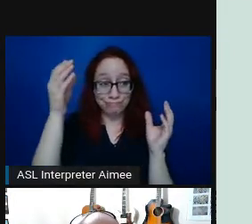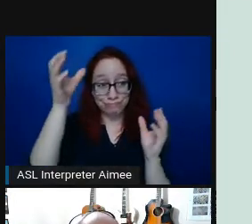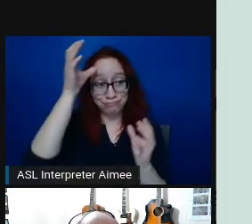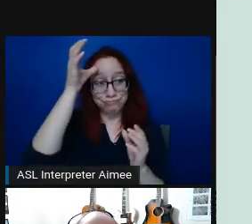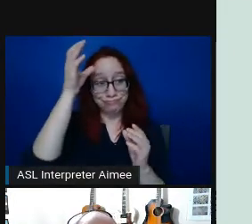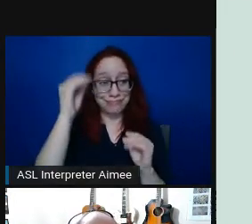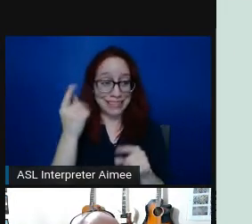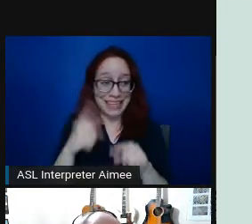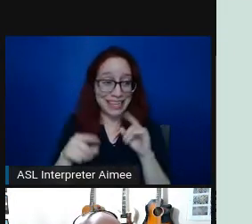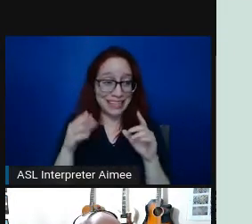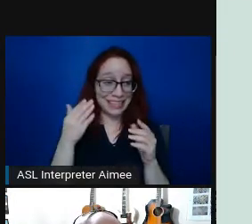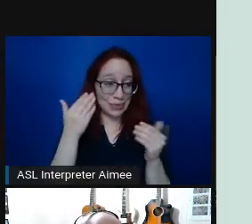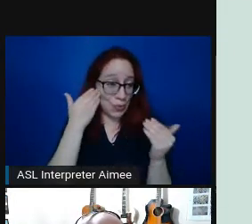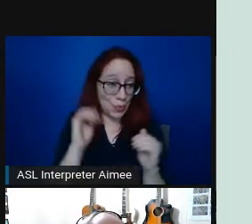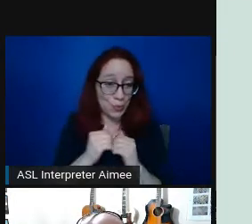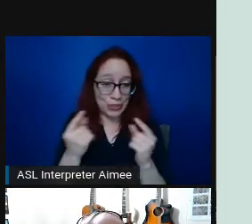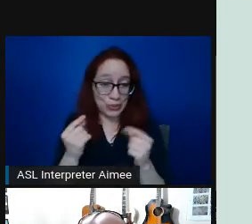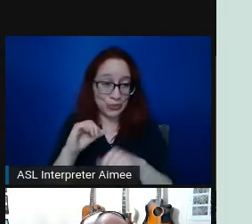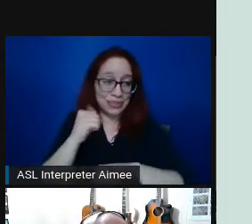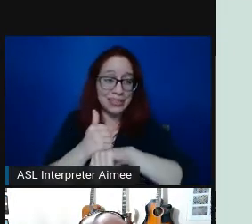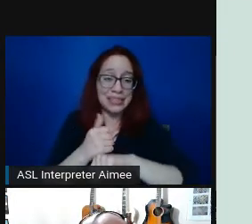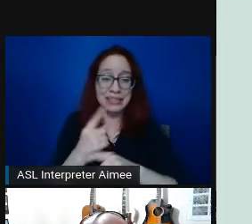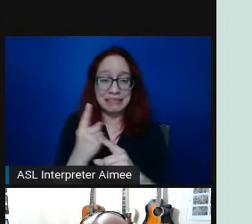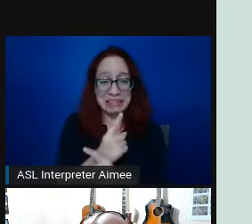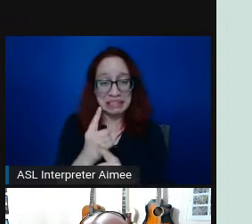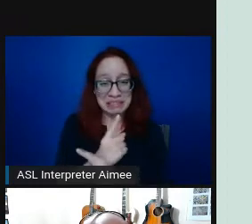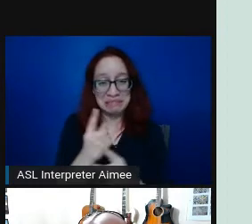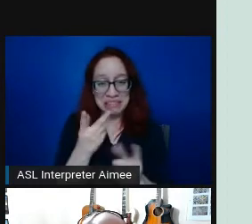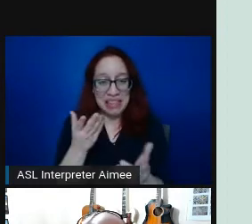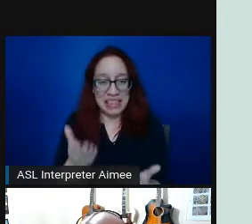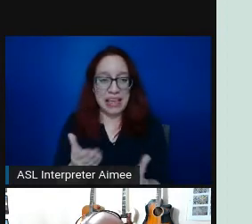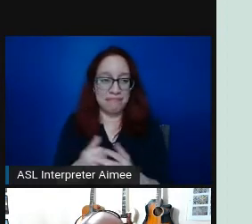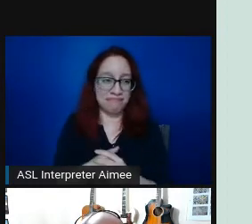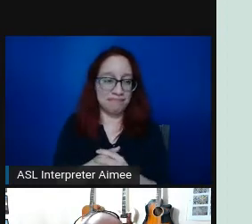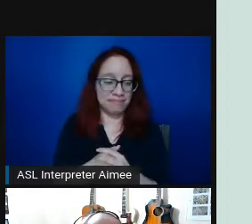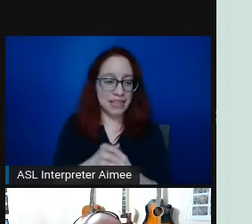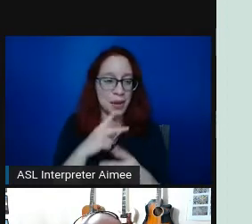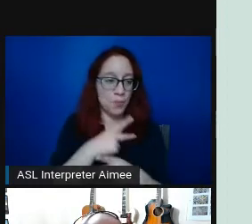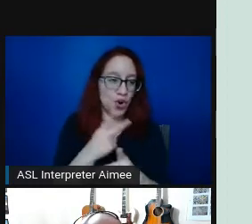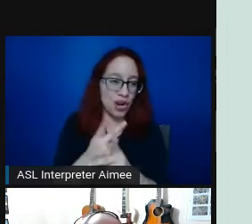then there's no way of doing a suitable something like a product comparison table.